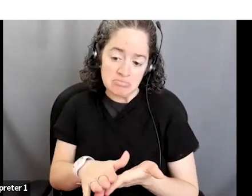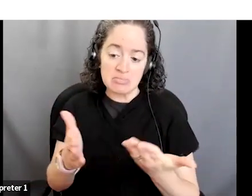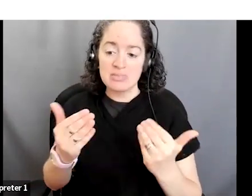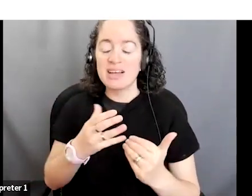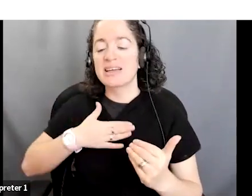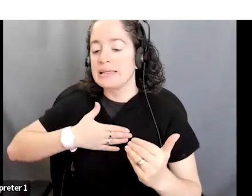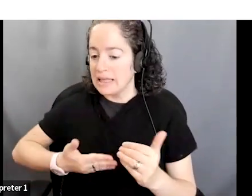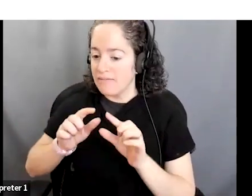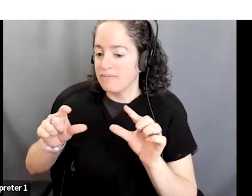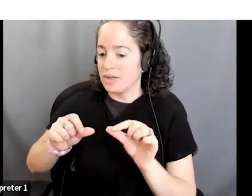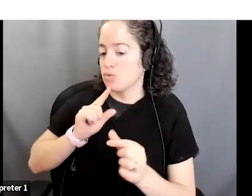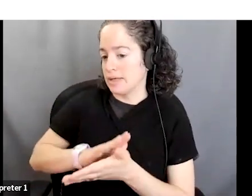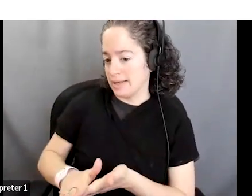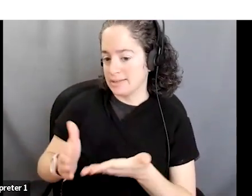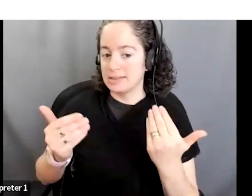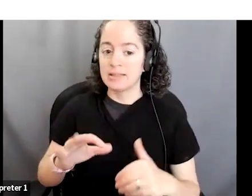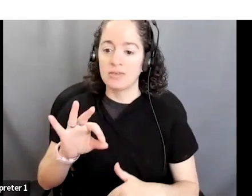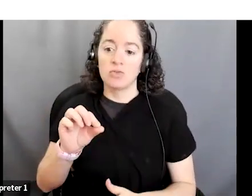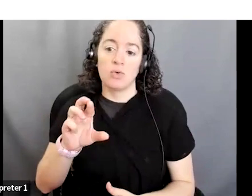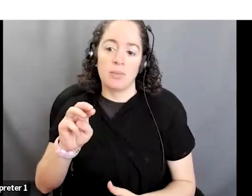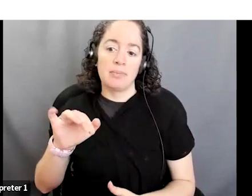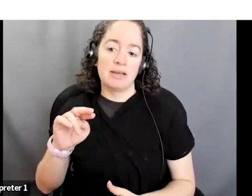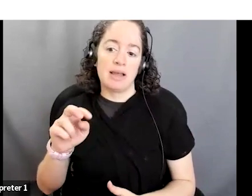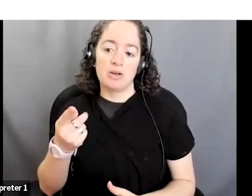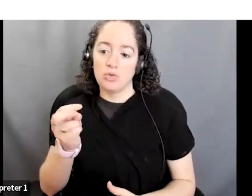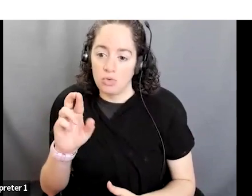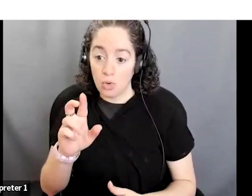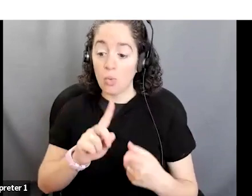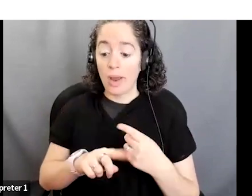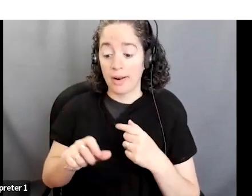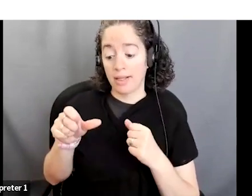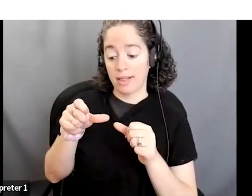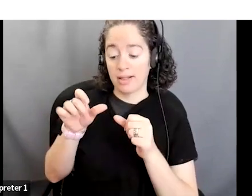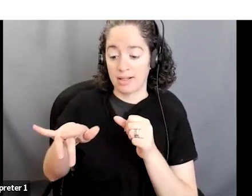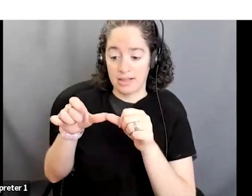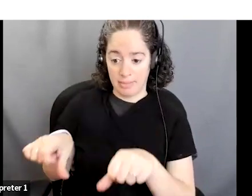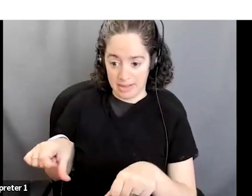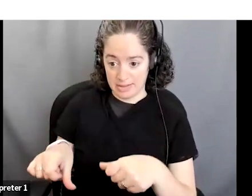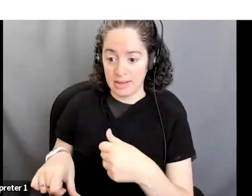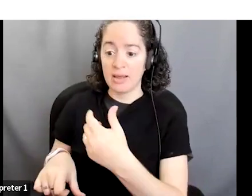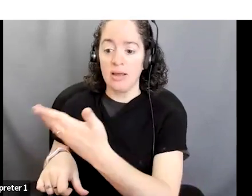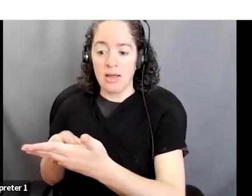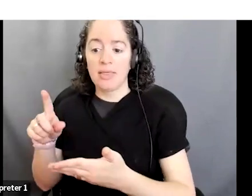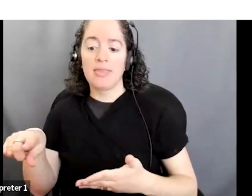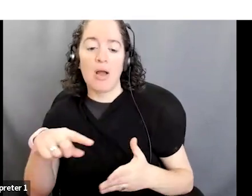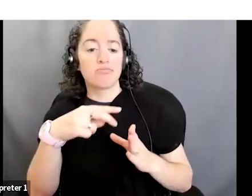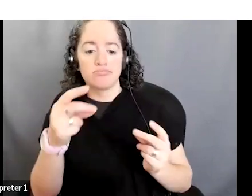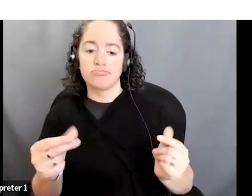Forminator, they did a nice job when it was submitted, reading out the confirmation message immediately.